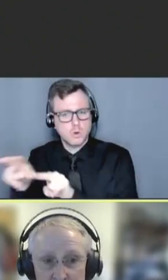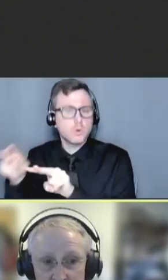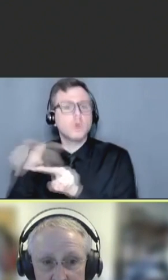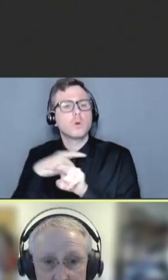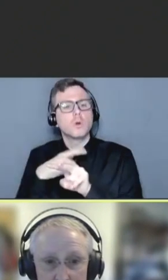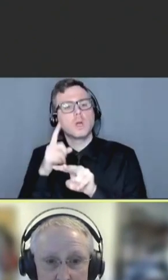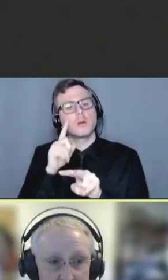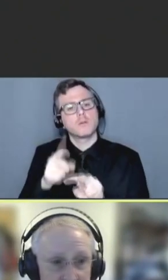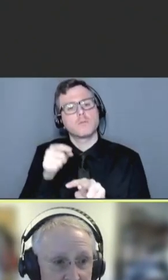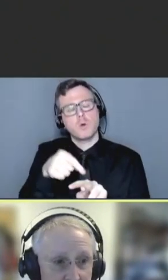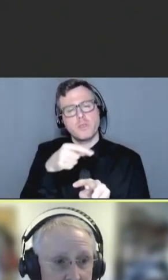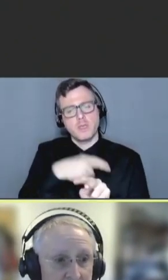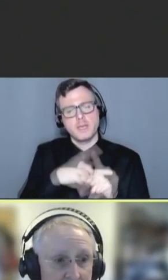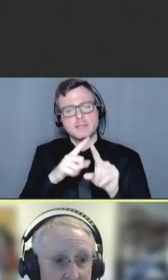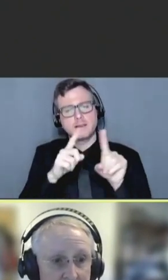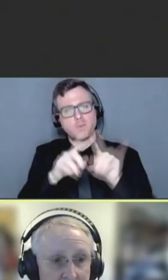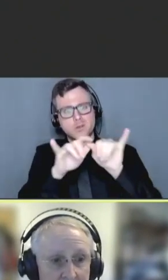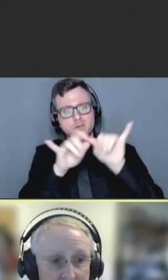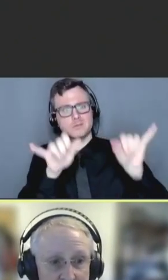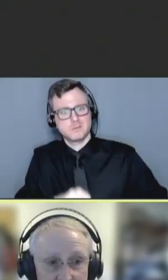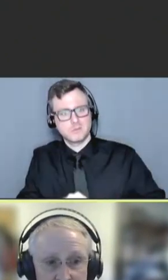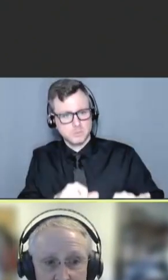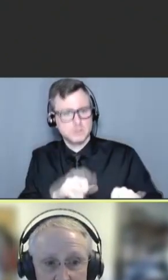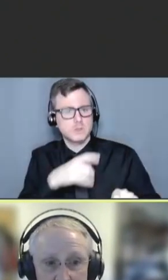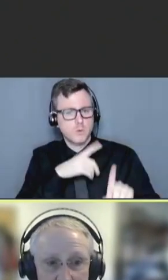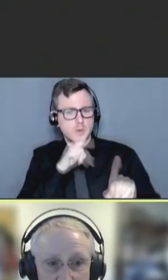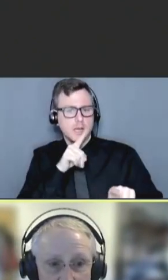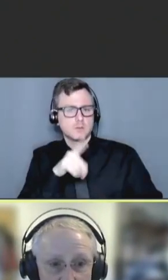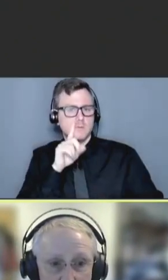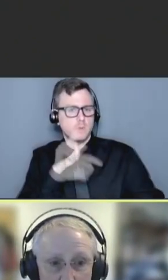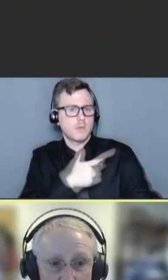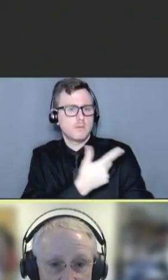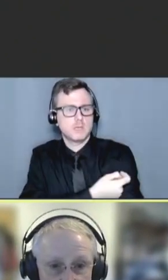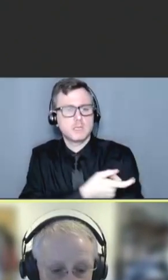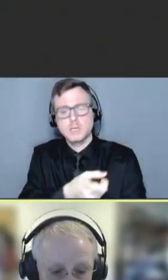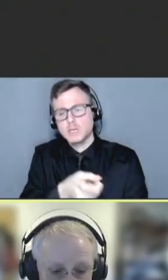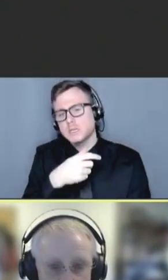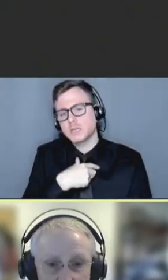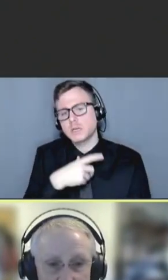using these multiple systems, and the safety data continue to support CDC's recommendations